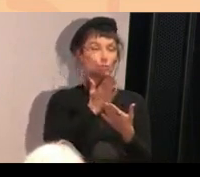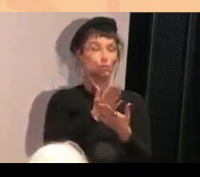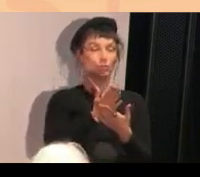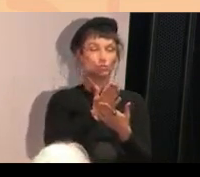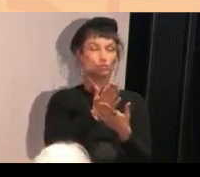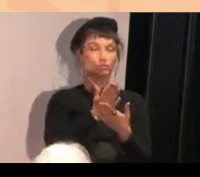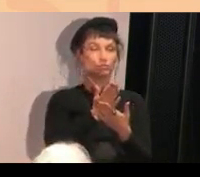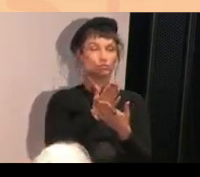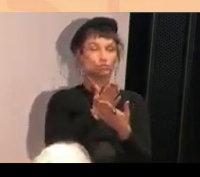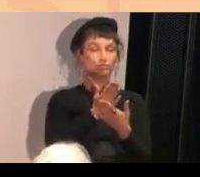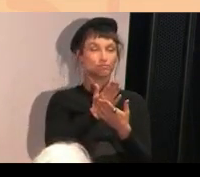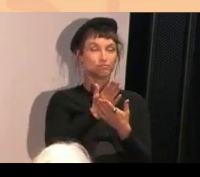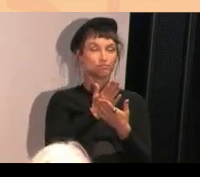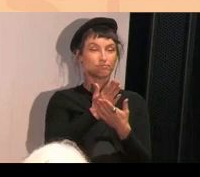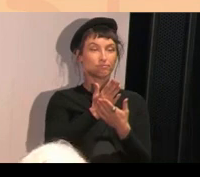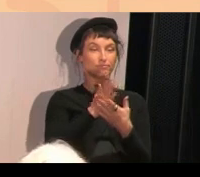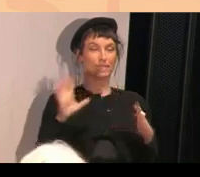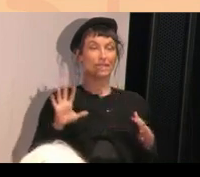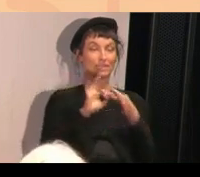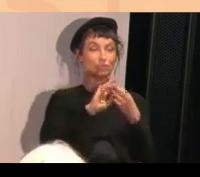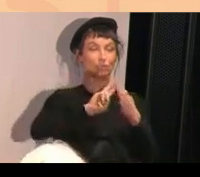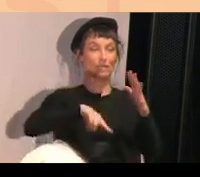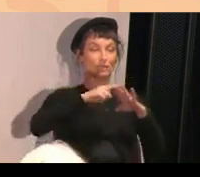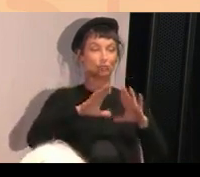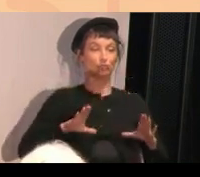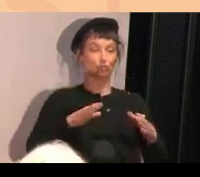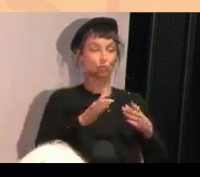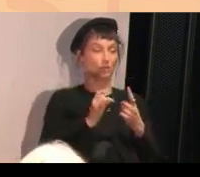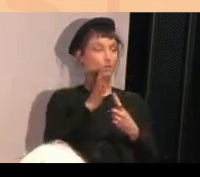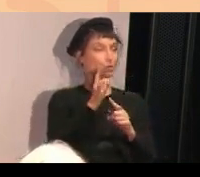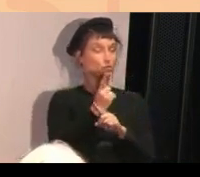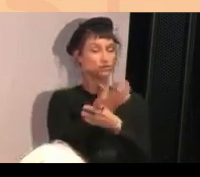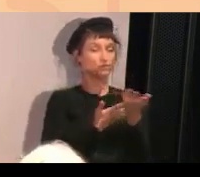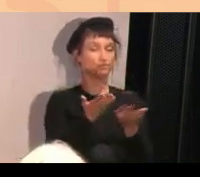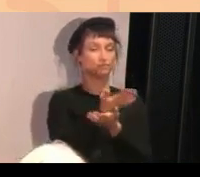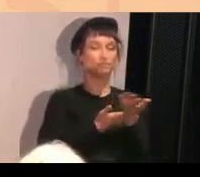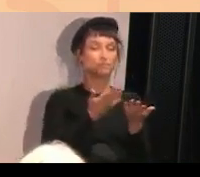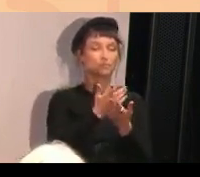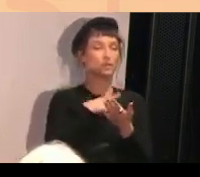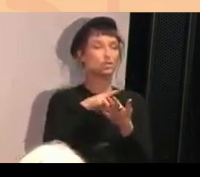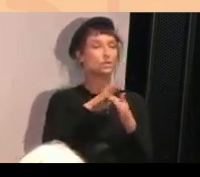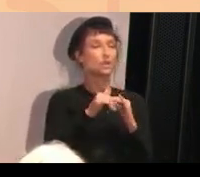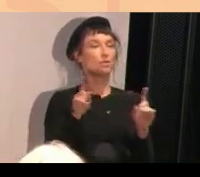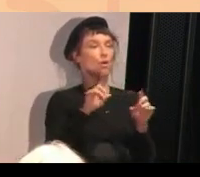and it is an important conversation because it is about our arts, our culture